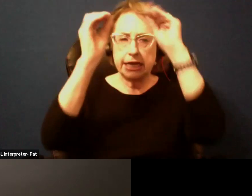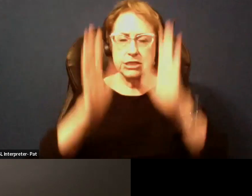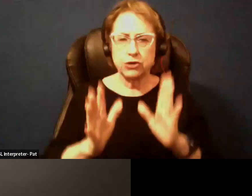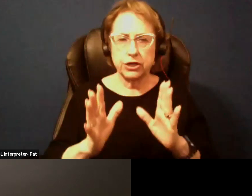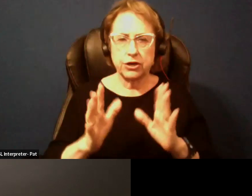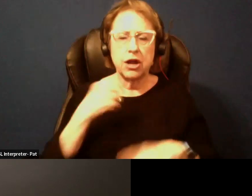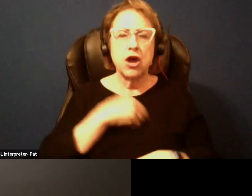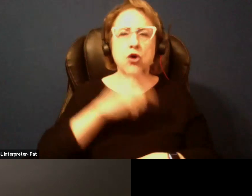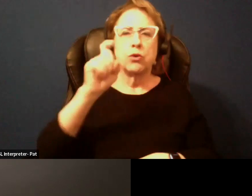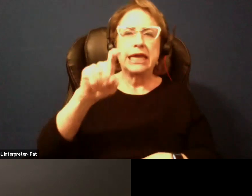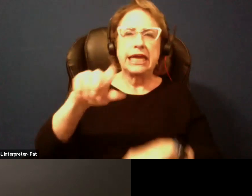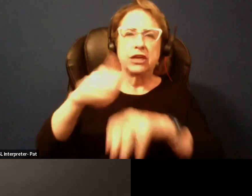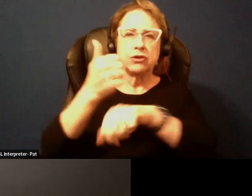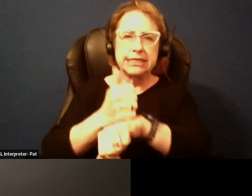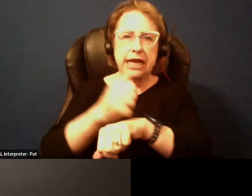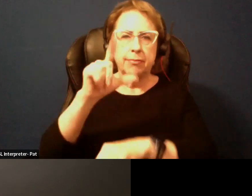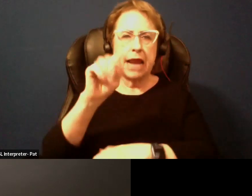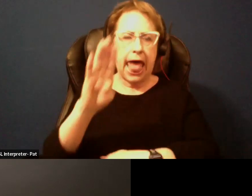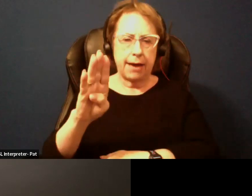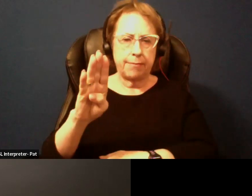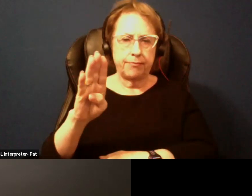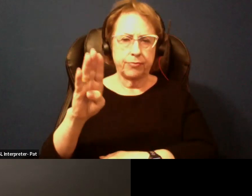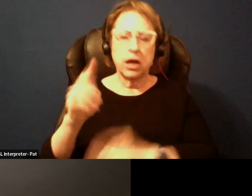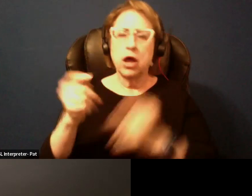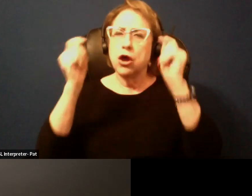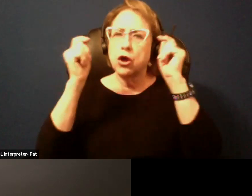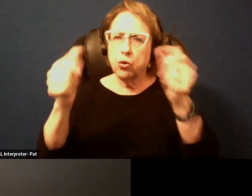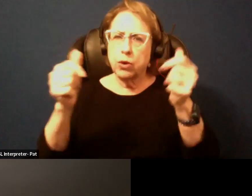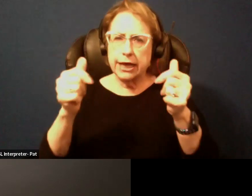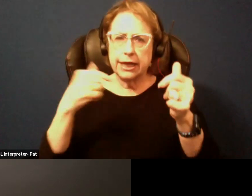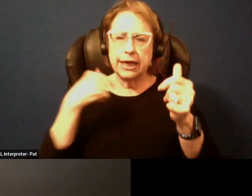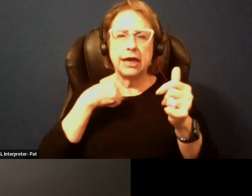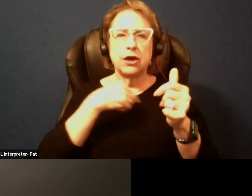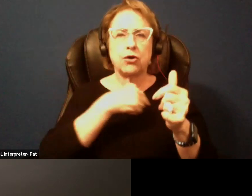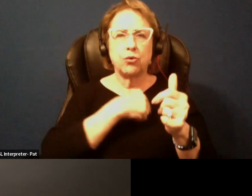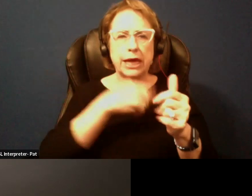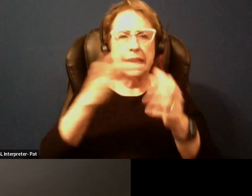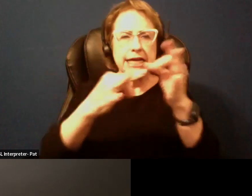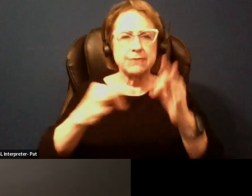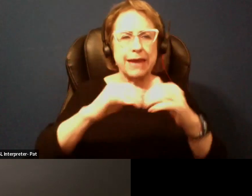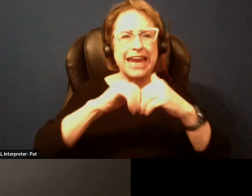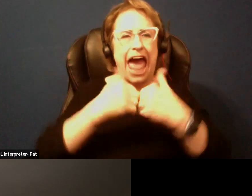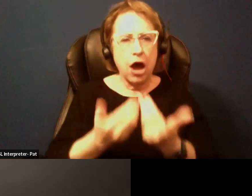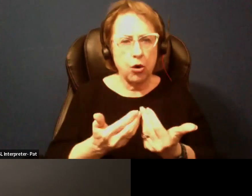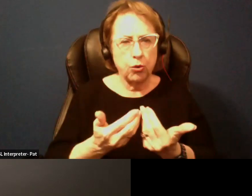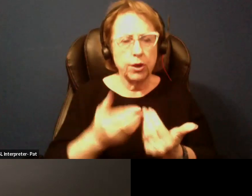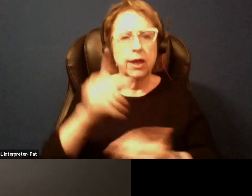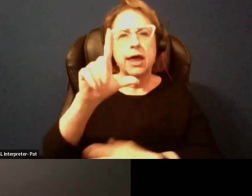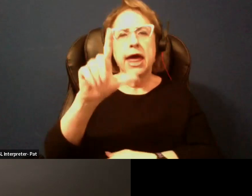labs. So we really get down very quickly into how this works and La Trad tech is an excellent model.